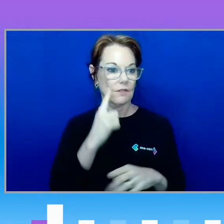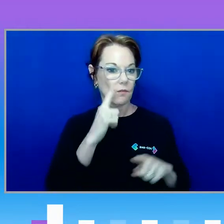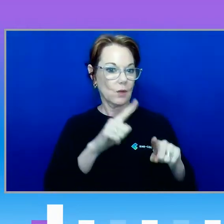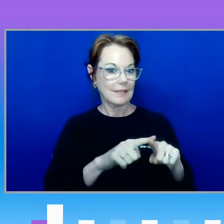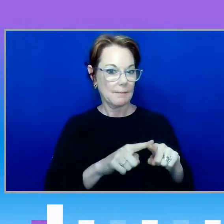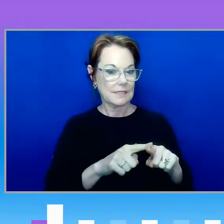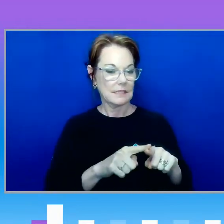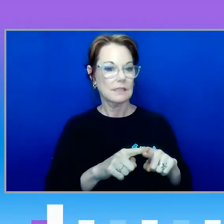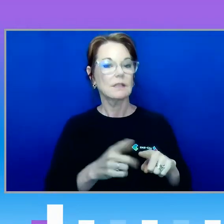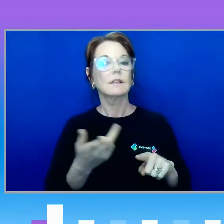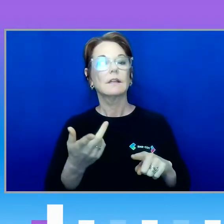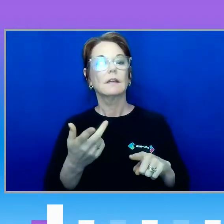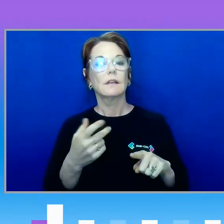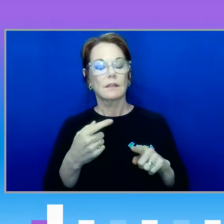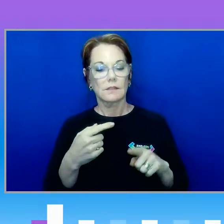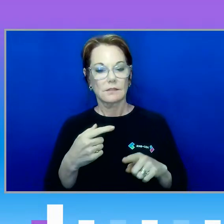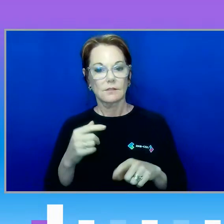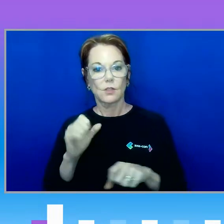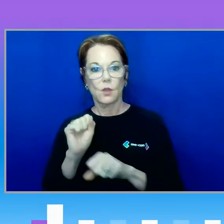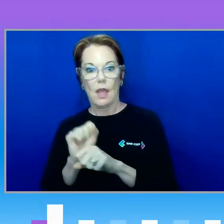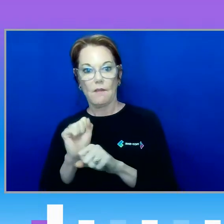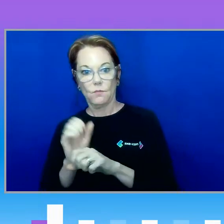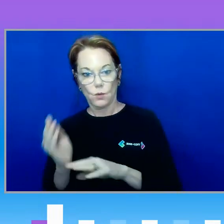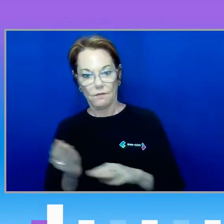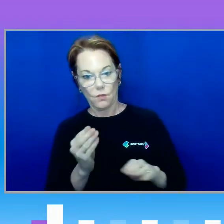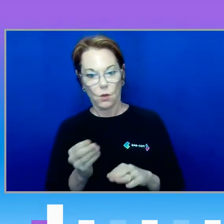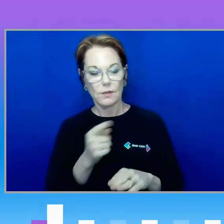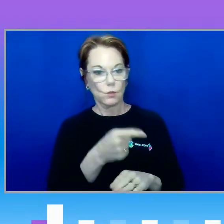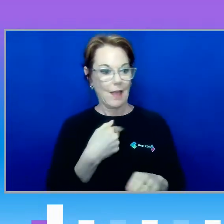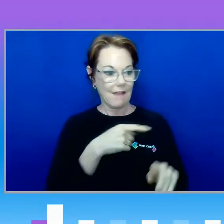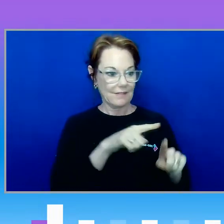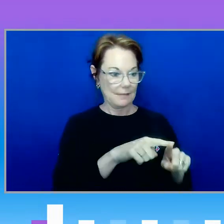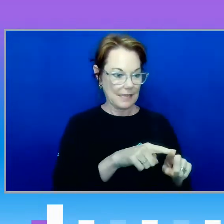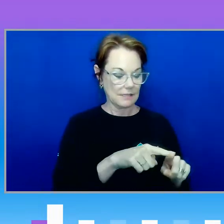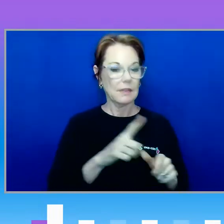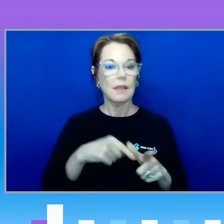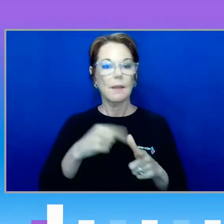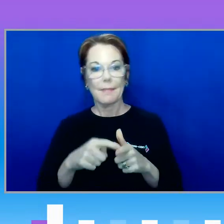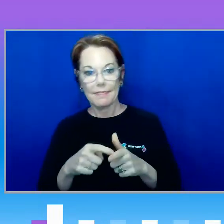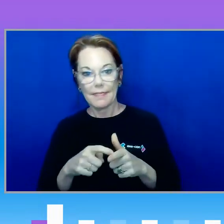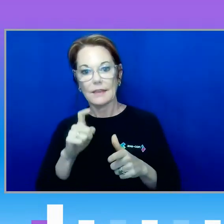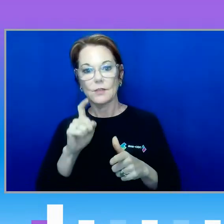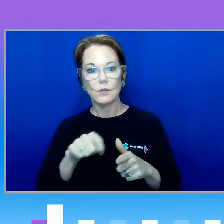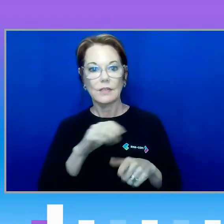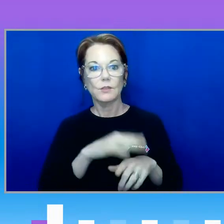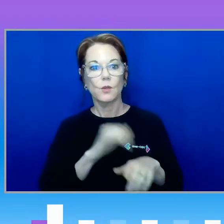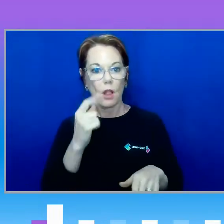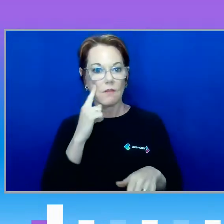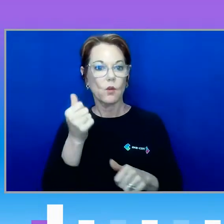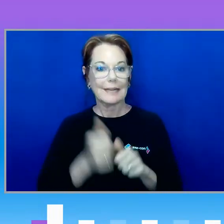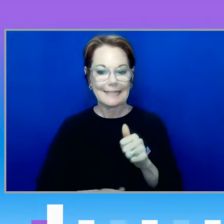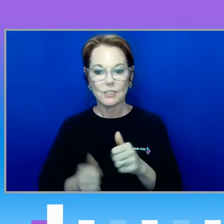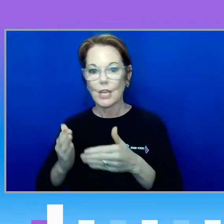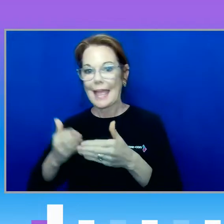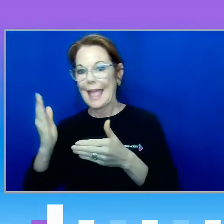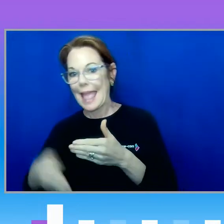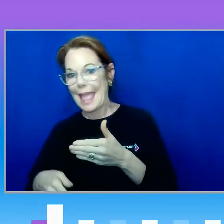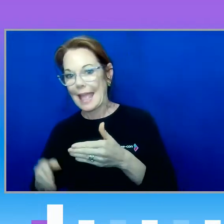workflow goes like this. You add x cause that dependency. And then you have to call it from each one of your end to end